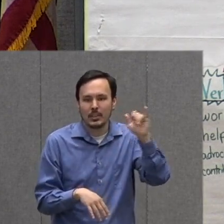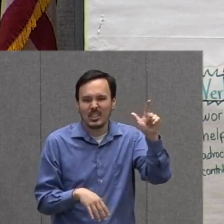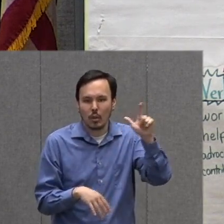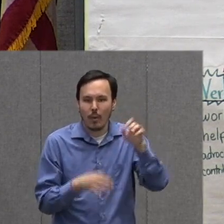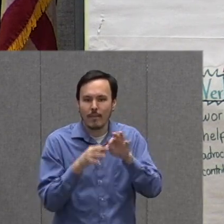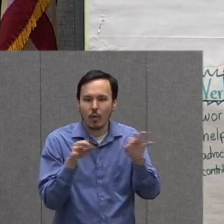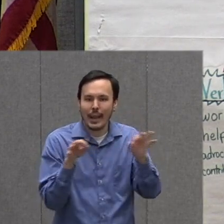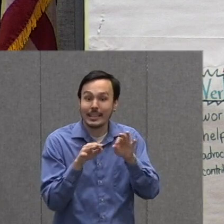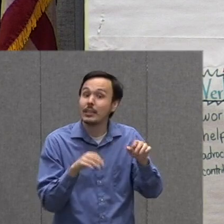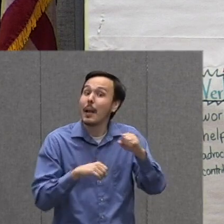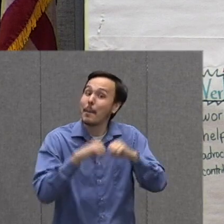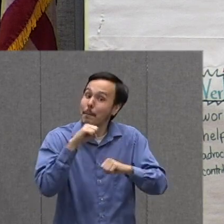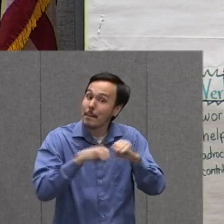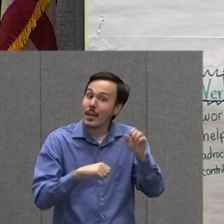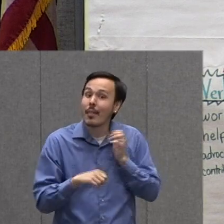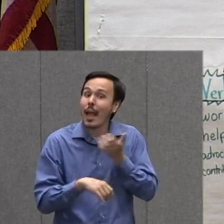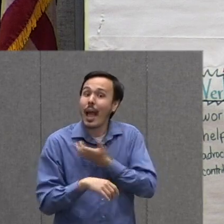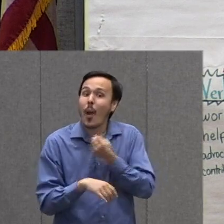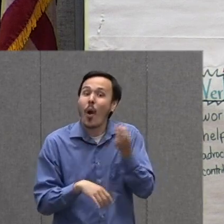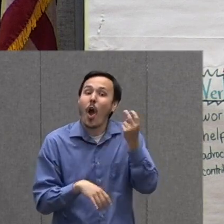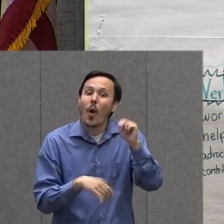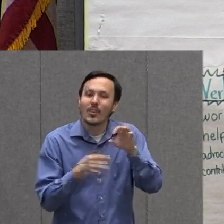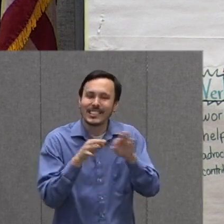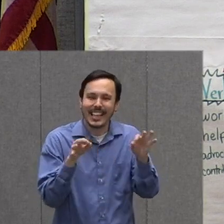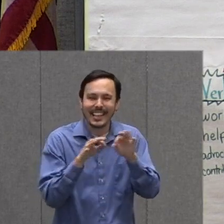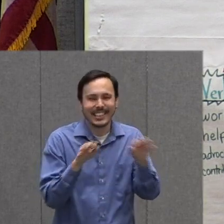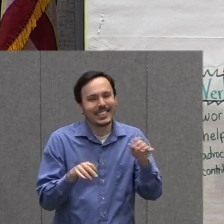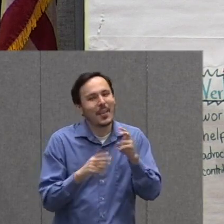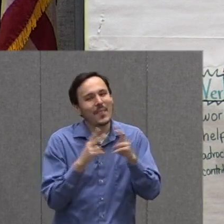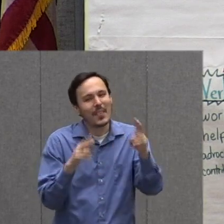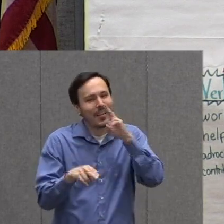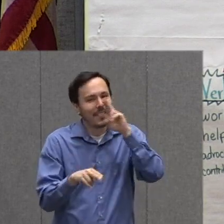which is very exciting and fun and can lead us into writing.